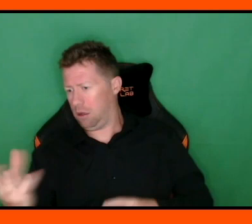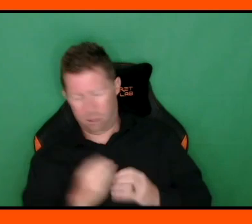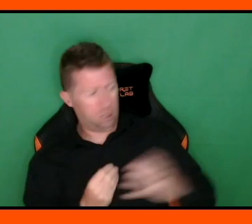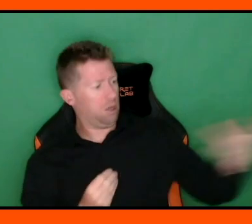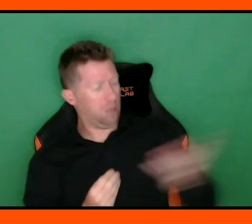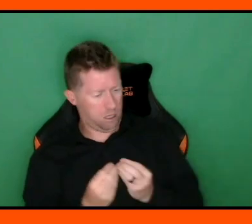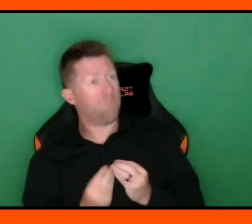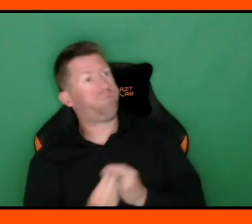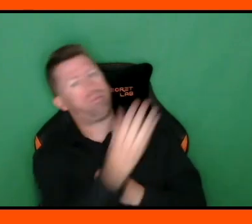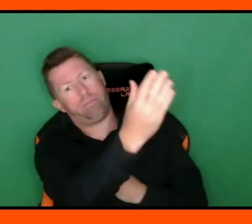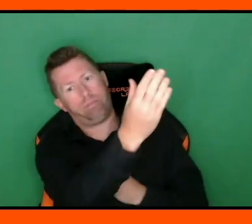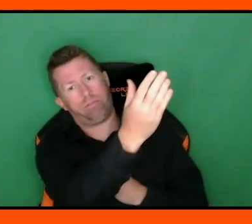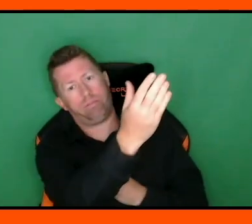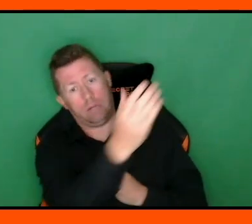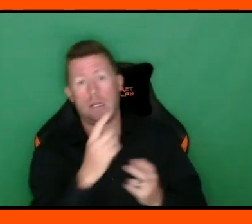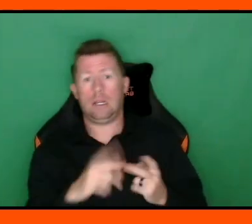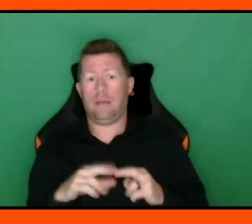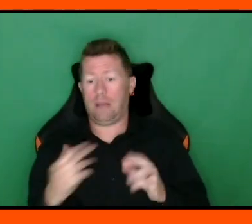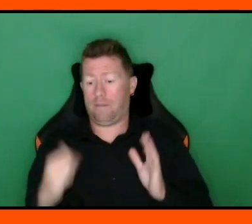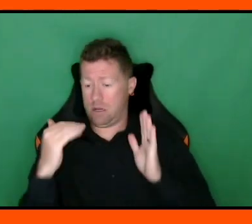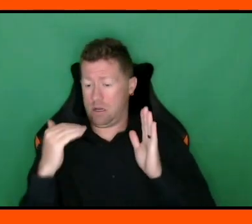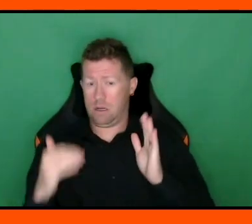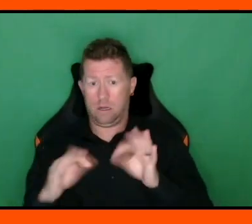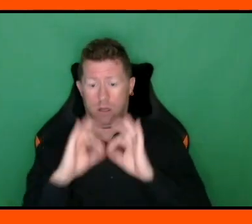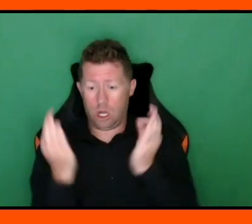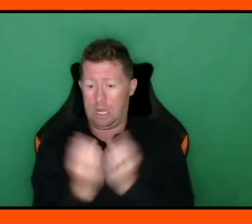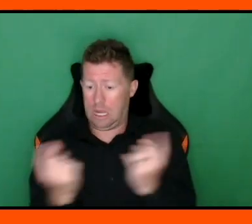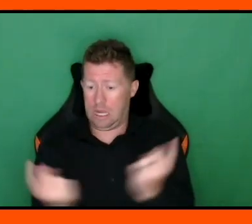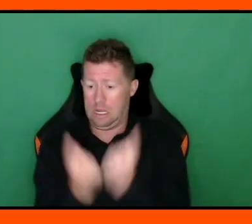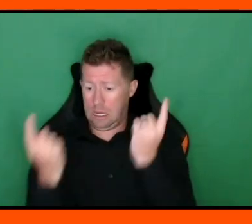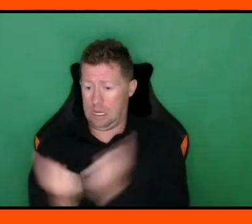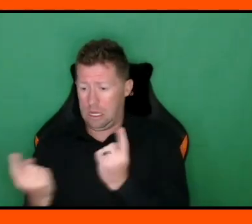and if you’ve got more add them to that attachment at the end, add an attachment at the end.